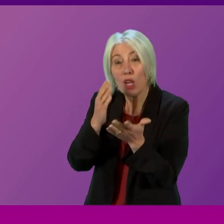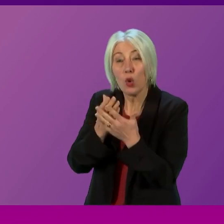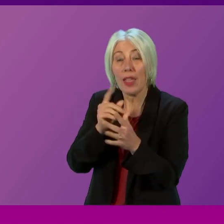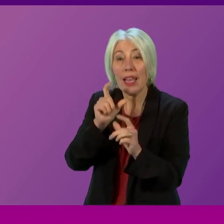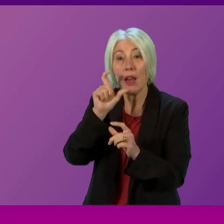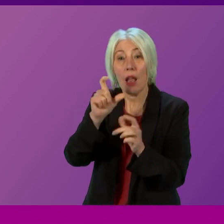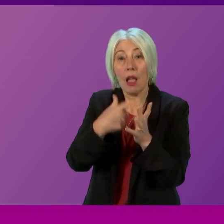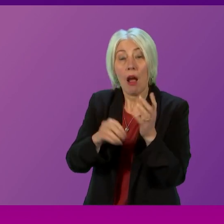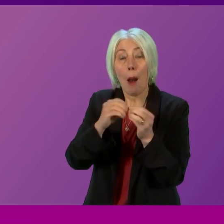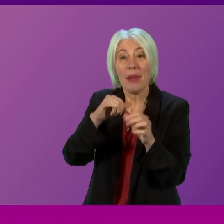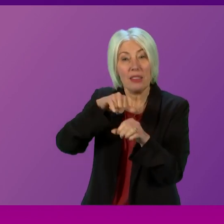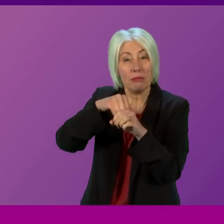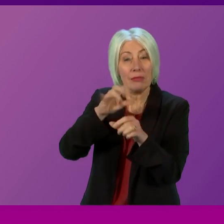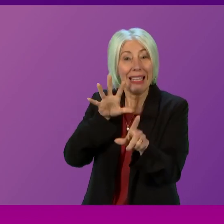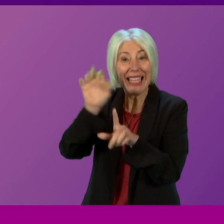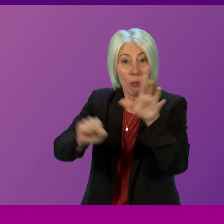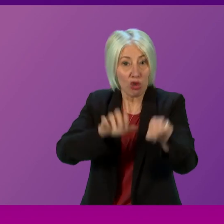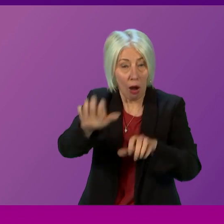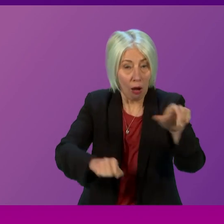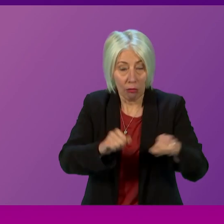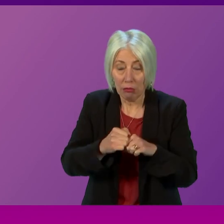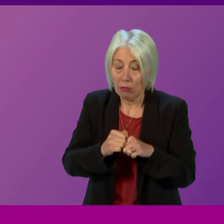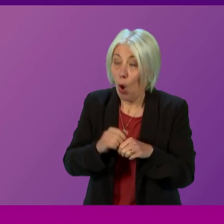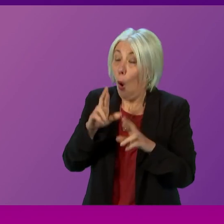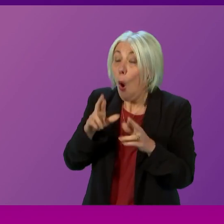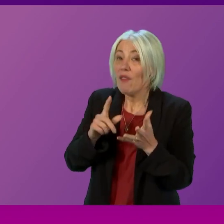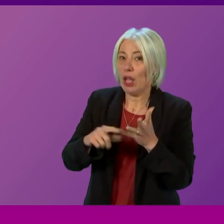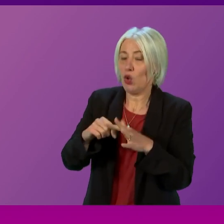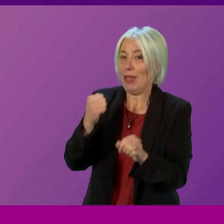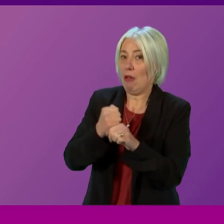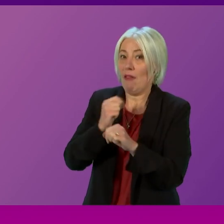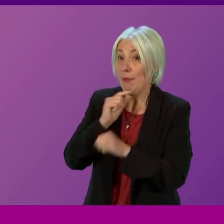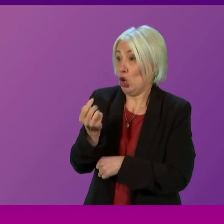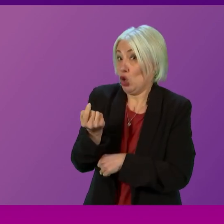and I hope that we will see some positive movement from the UK Government in that respect in the not-too-distant future.